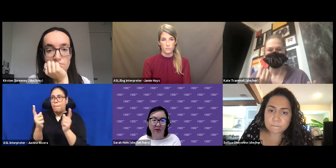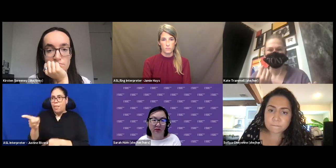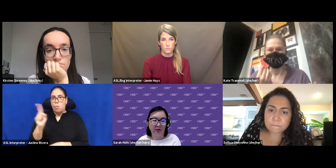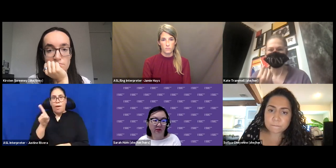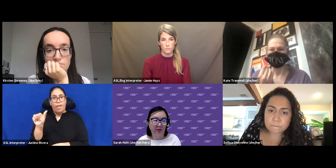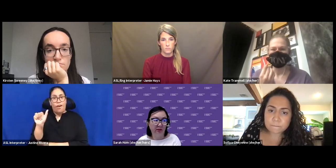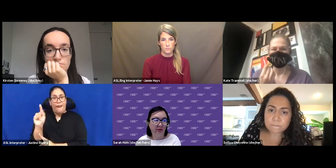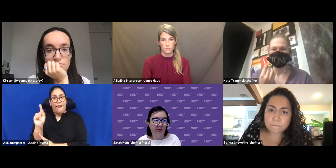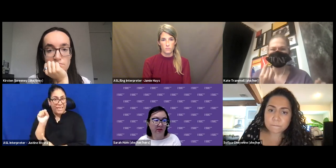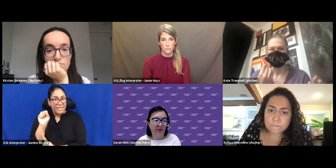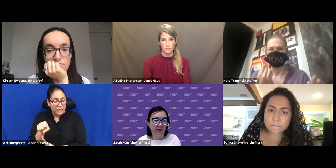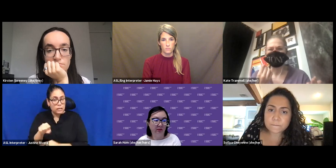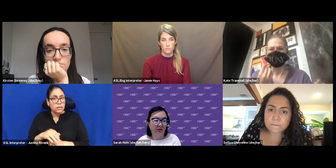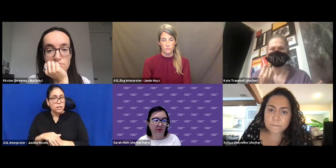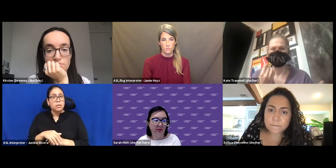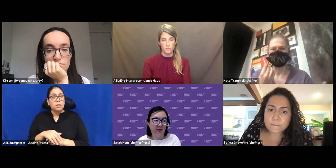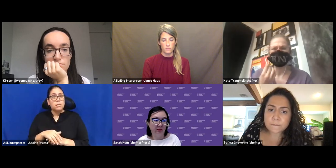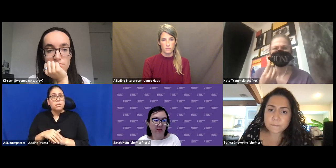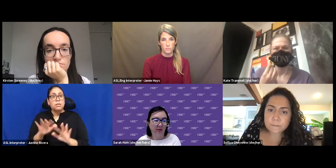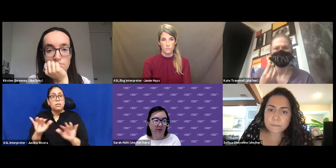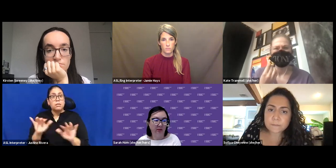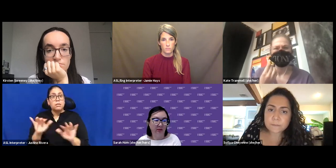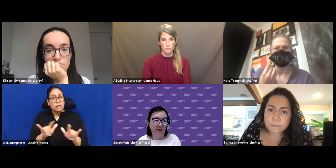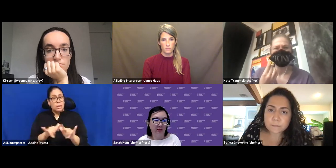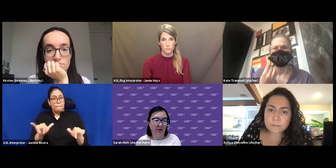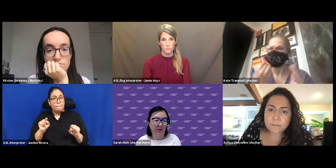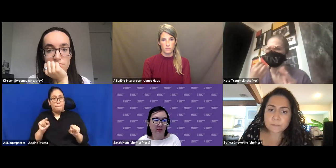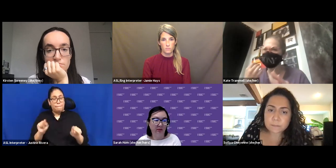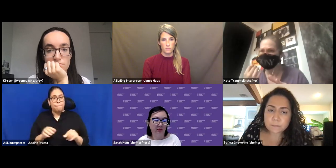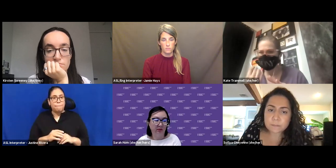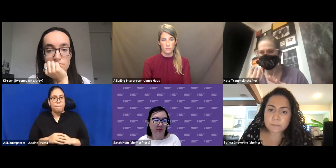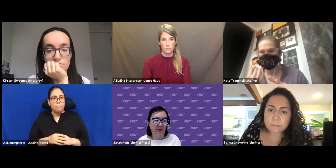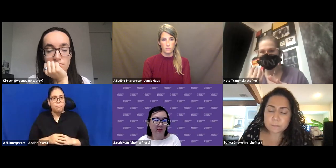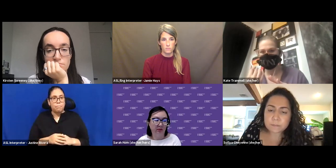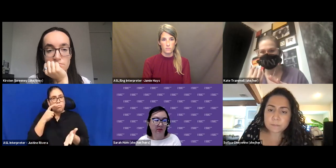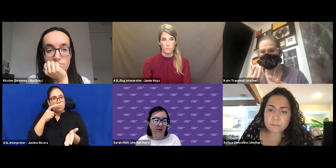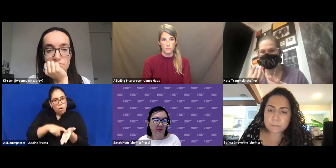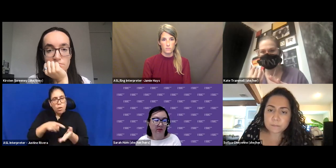other hand, also recognize that you can't fully understand the